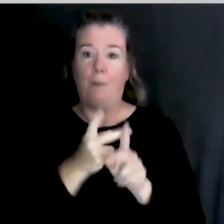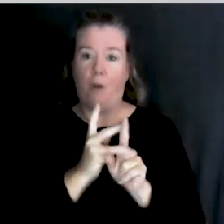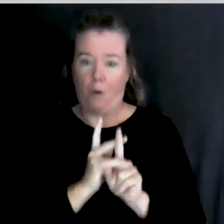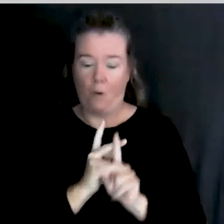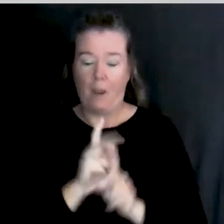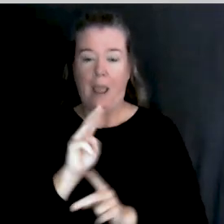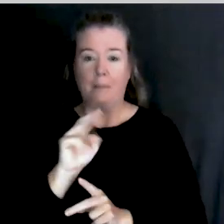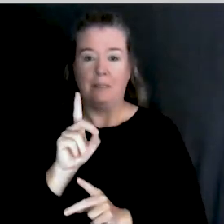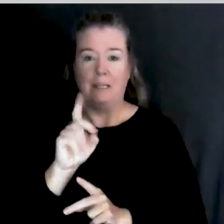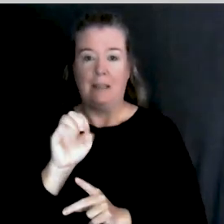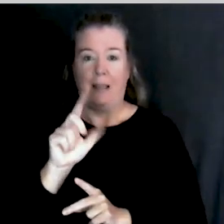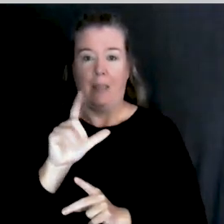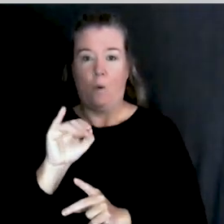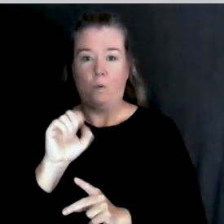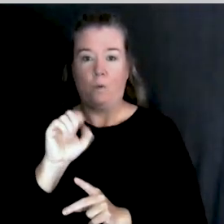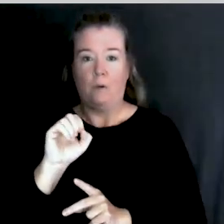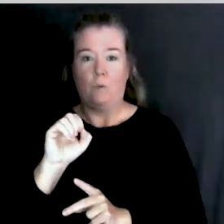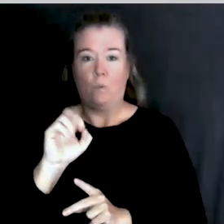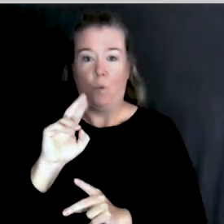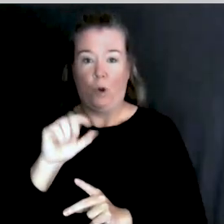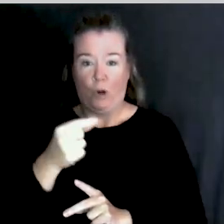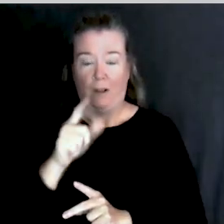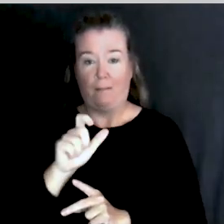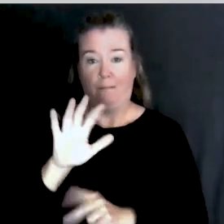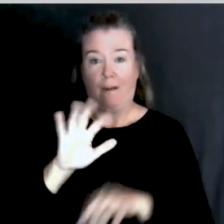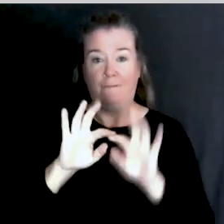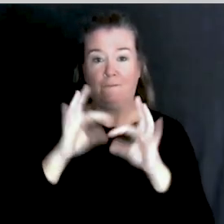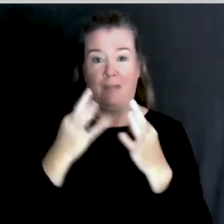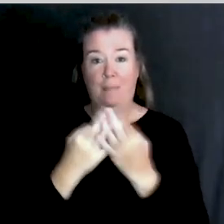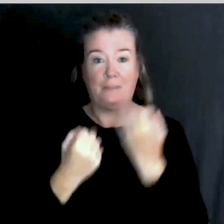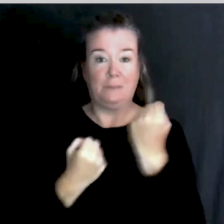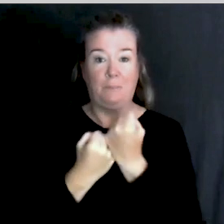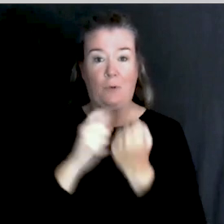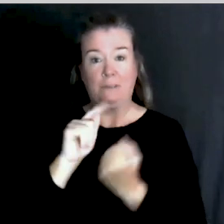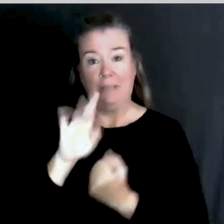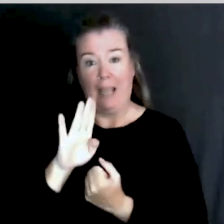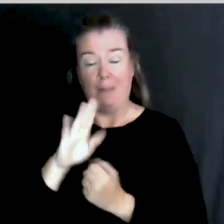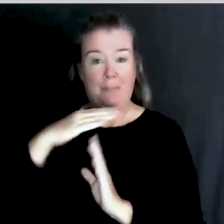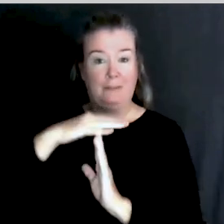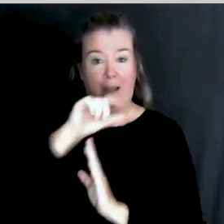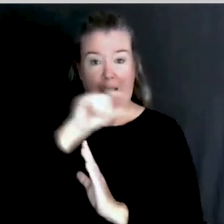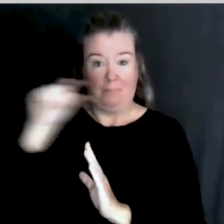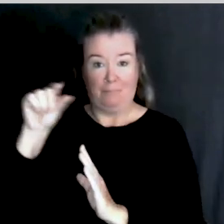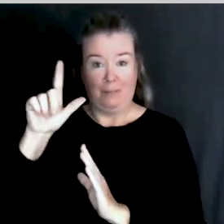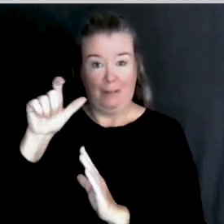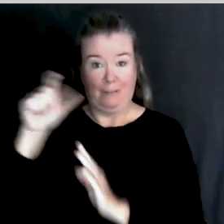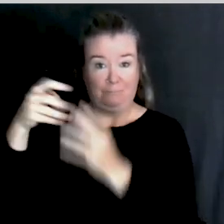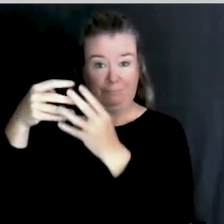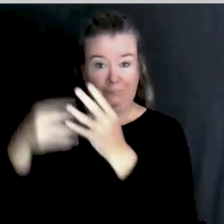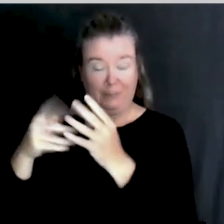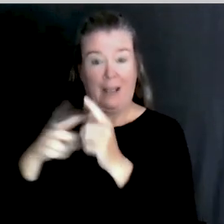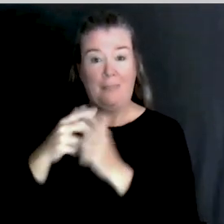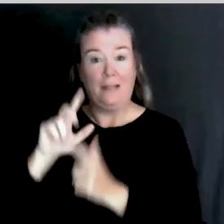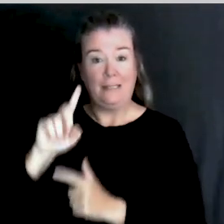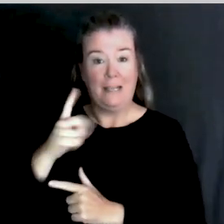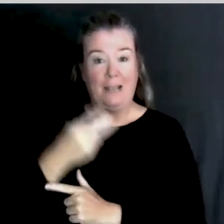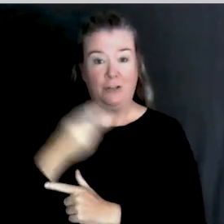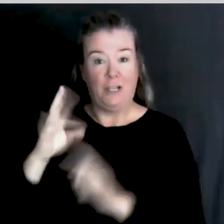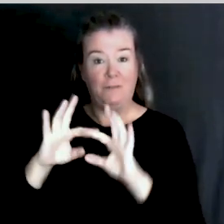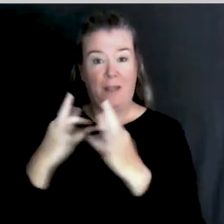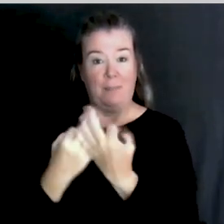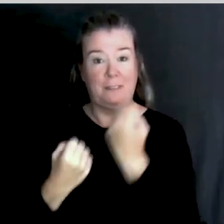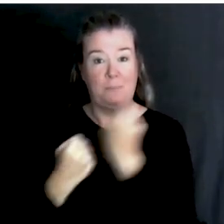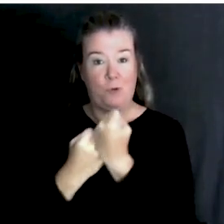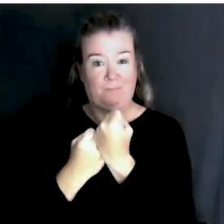Go to mdelio.org, click on the Family Support tab at the top, then click on the DHH Family Support.